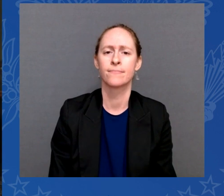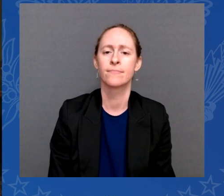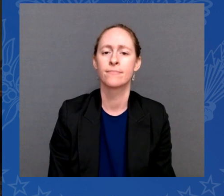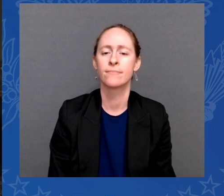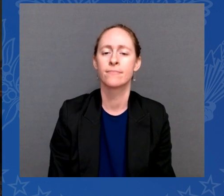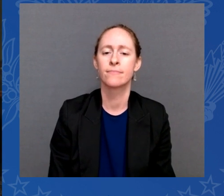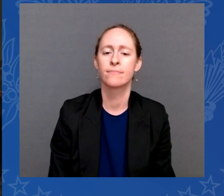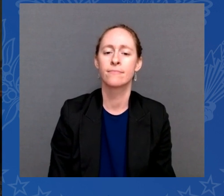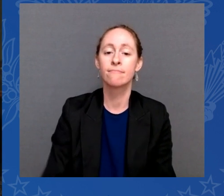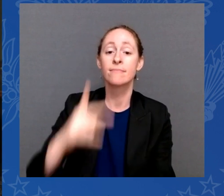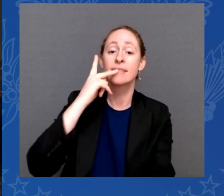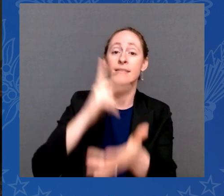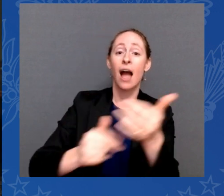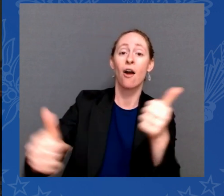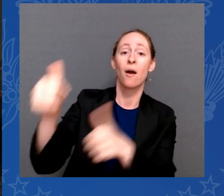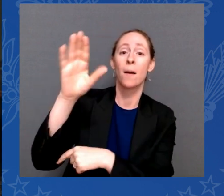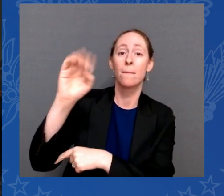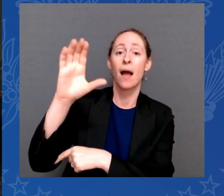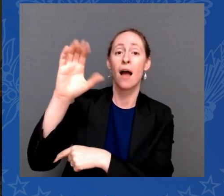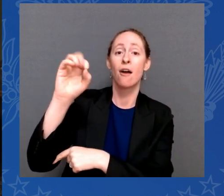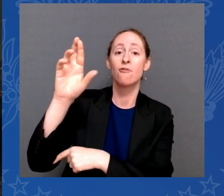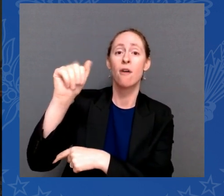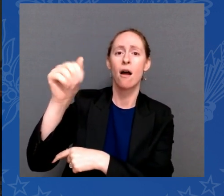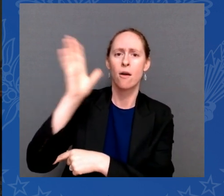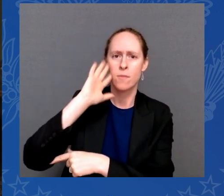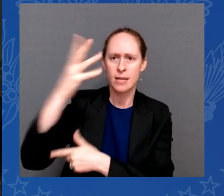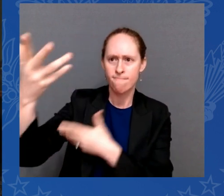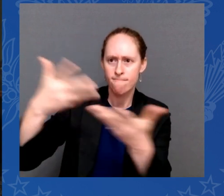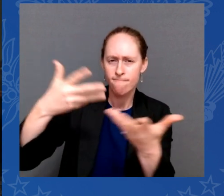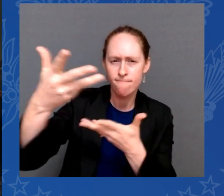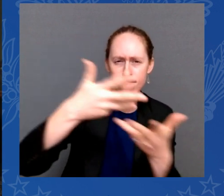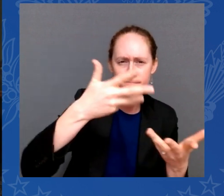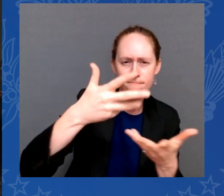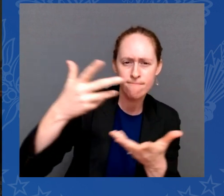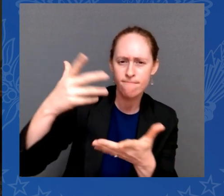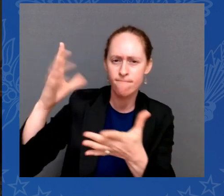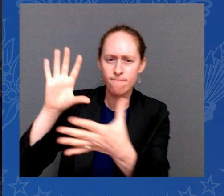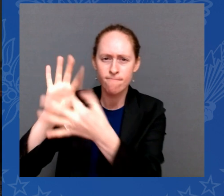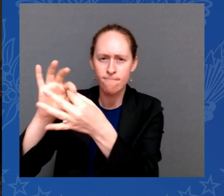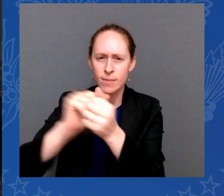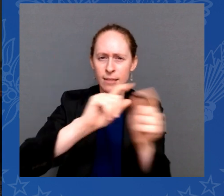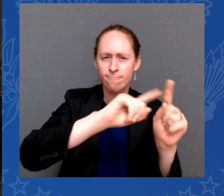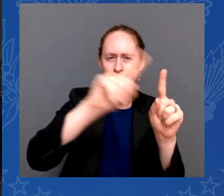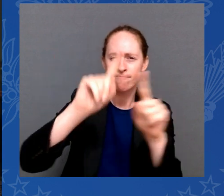to allow them to provide reproductive healthcare for women who live in states where --